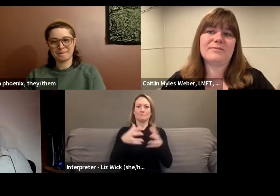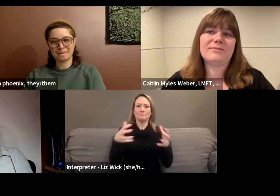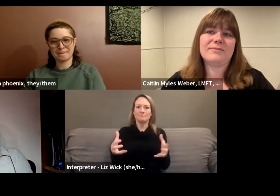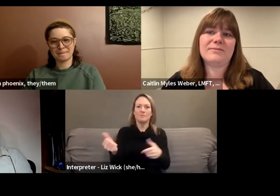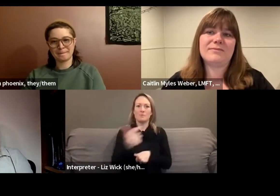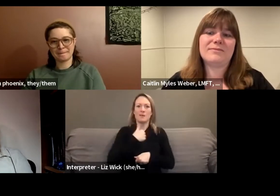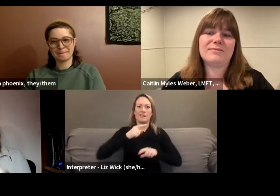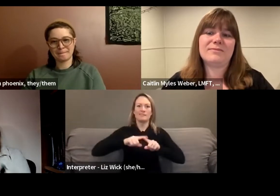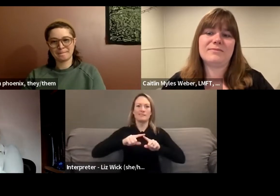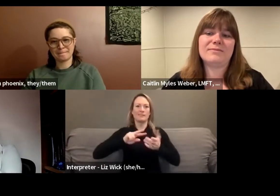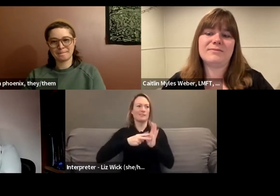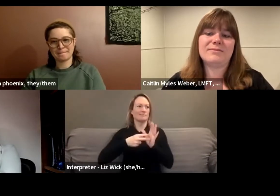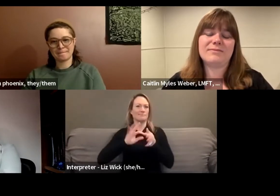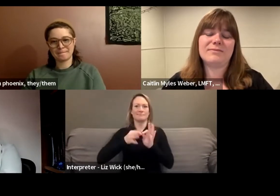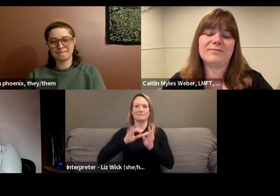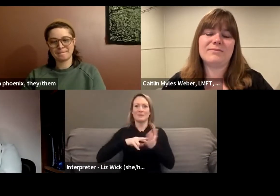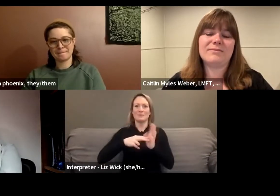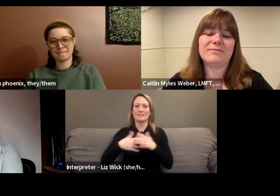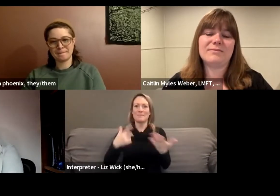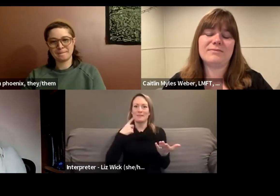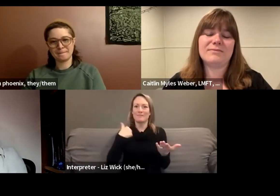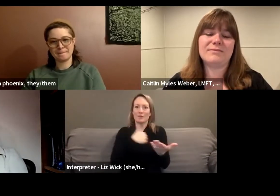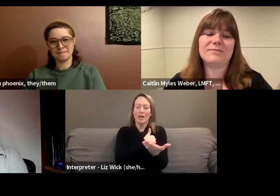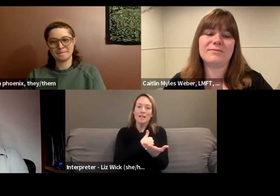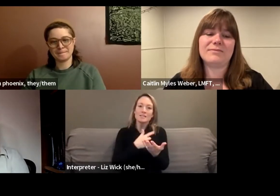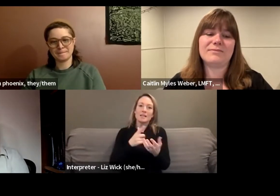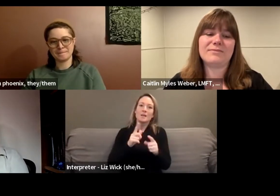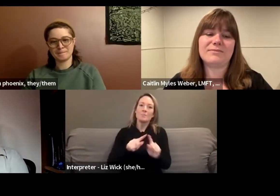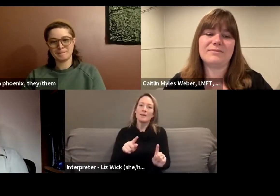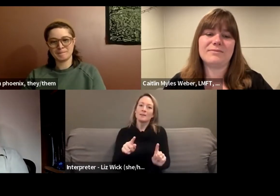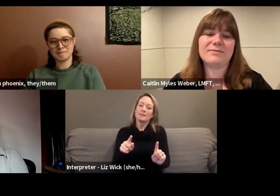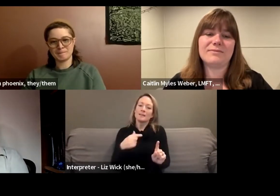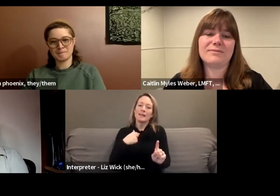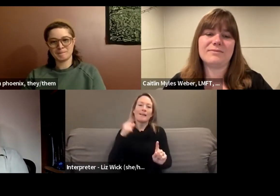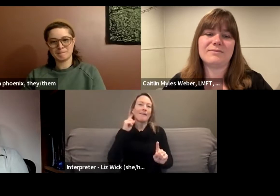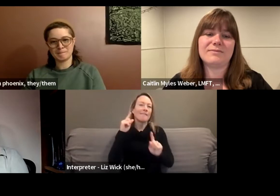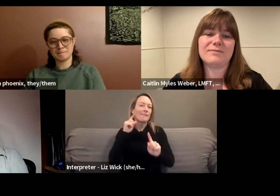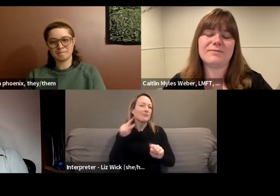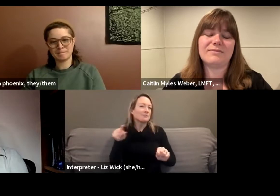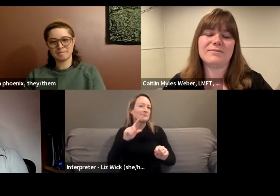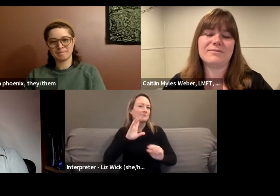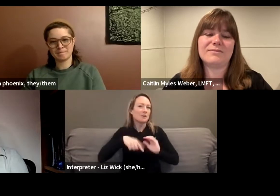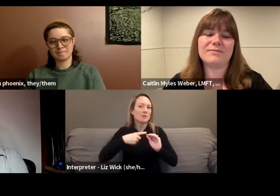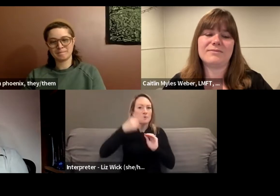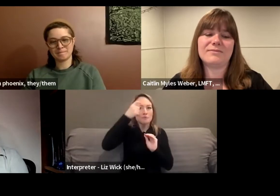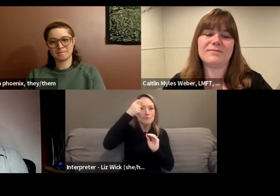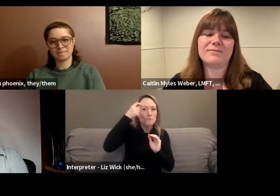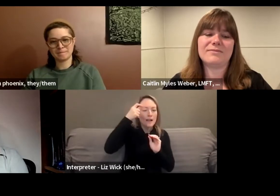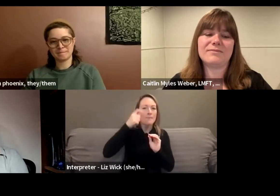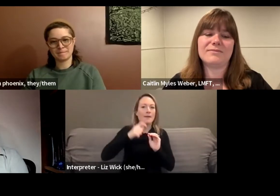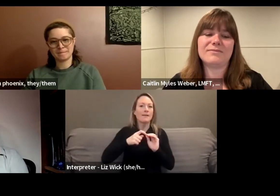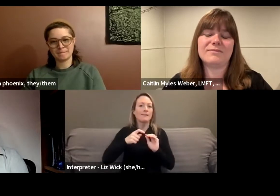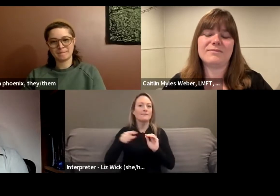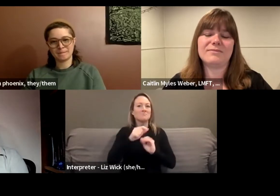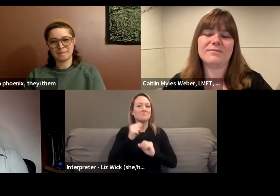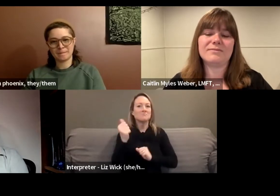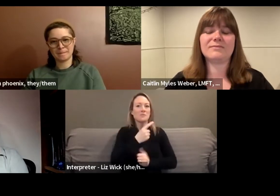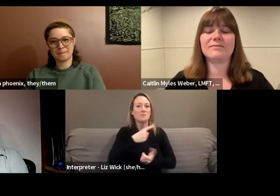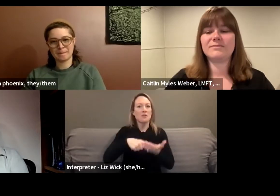or how that plays out for us. But, you know, I've heard you all talk about trauma, I've heard you all talk about different people bringing in